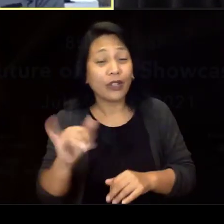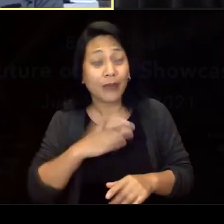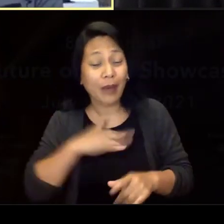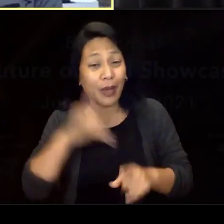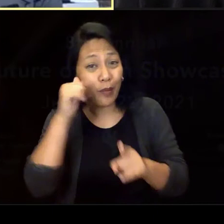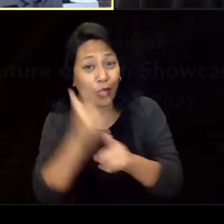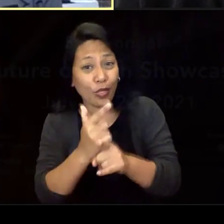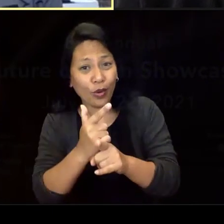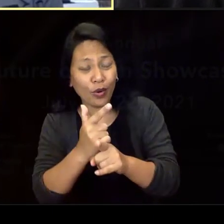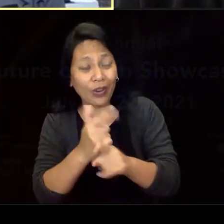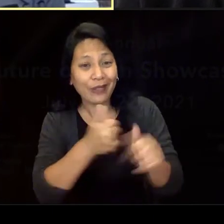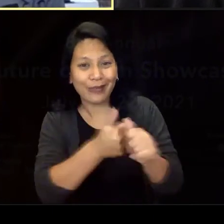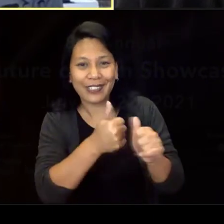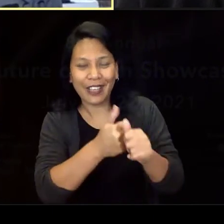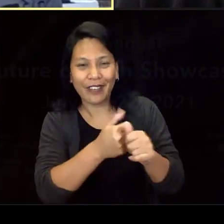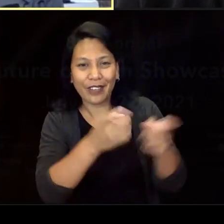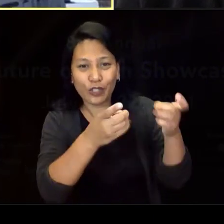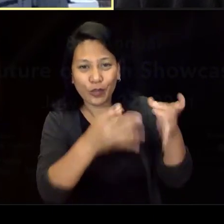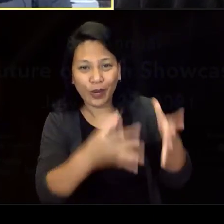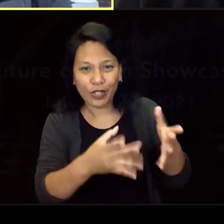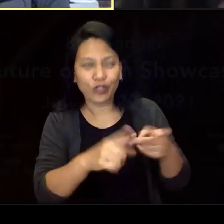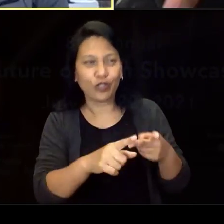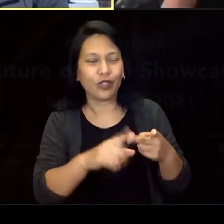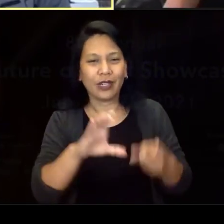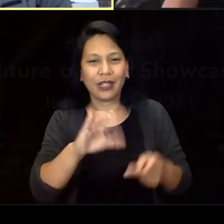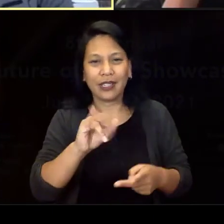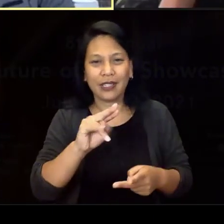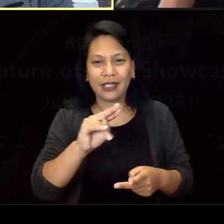He's a director and cinematographer. So it's kind of like in the family, I guess.